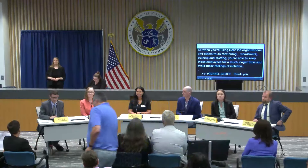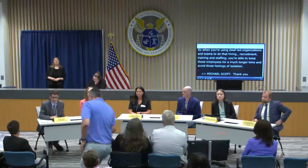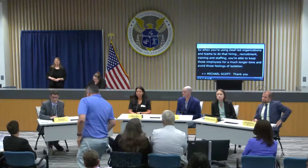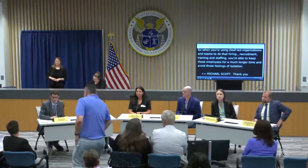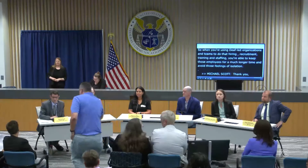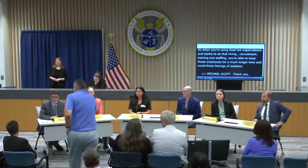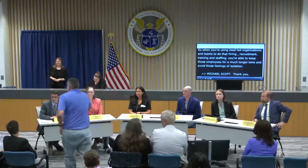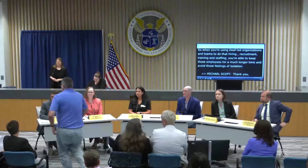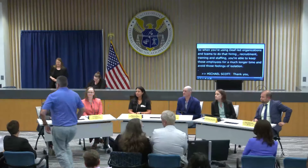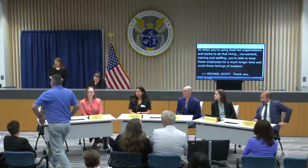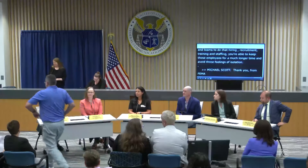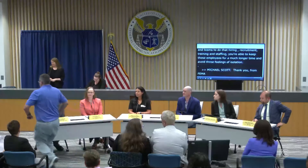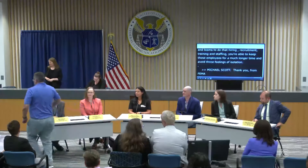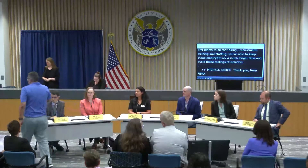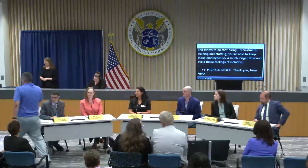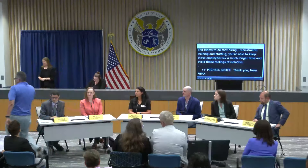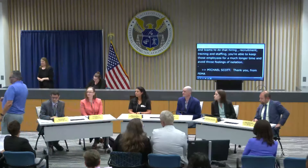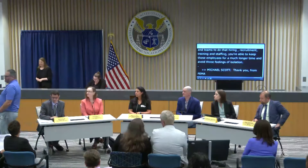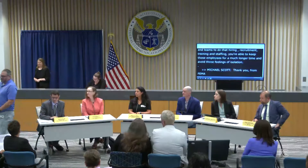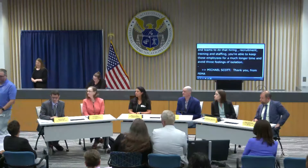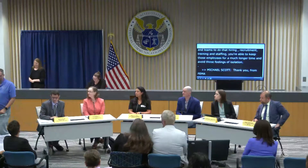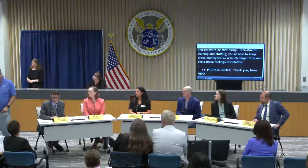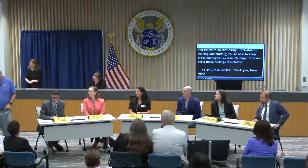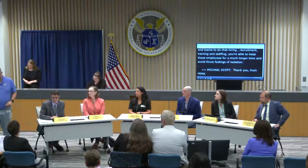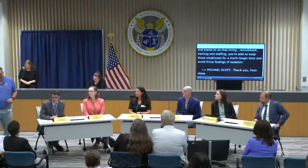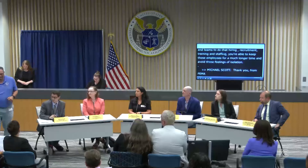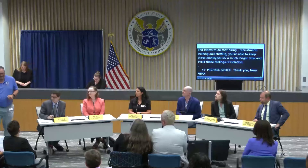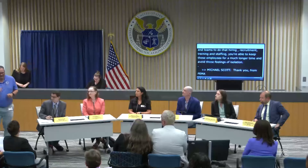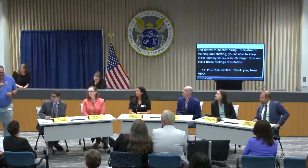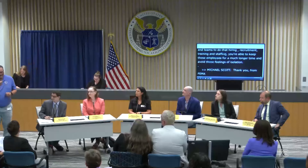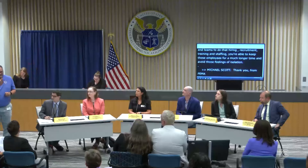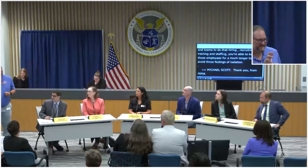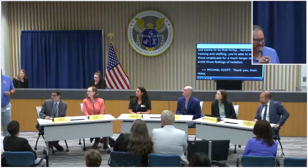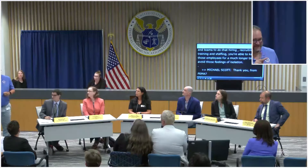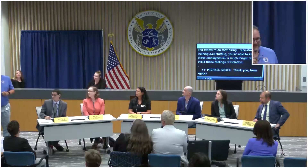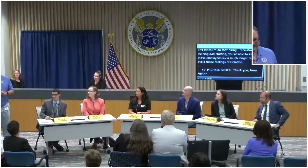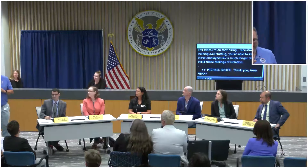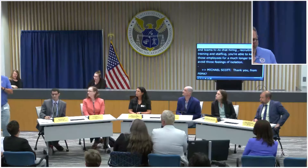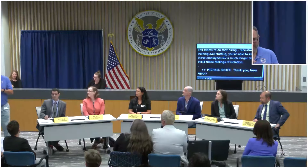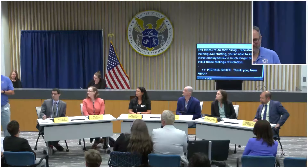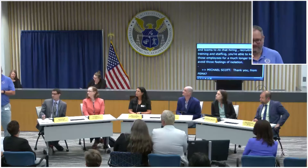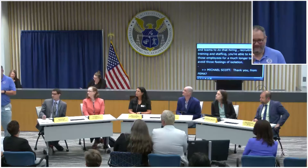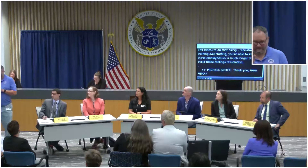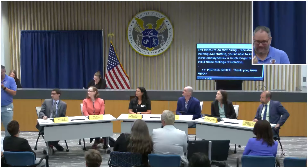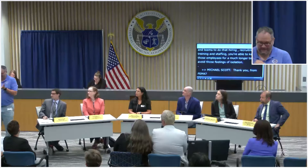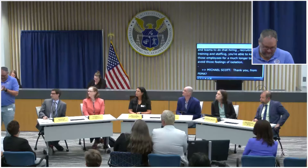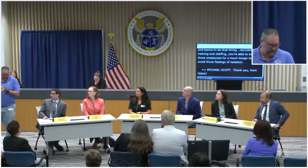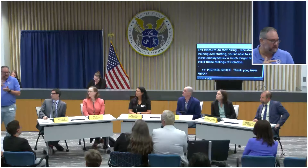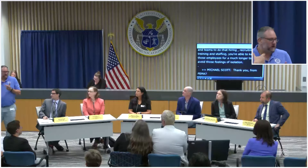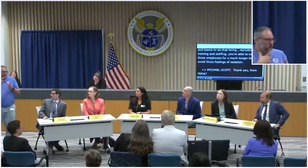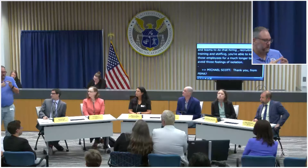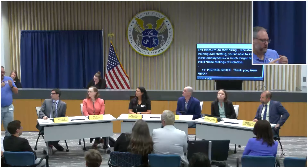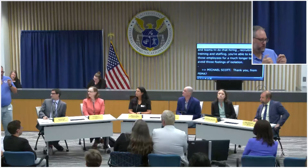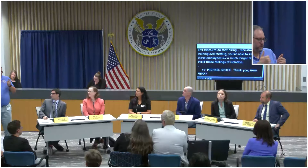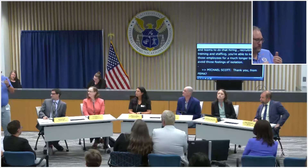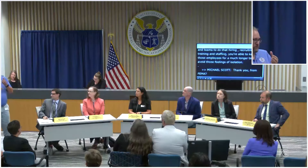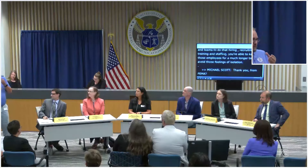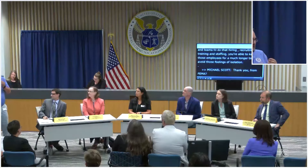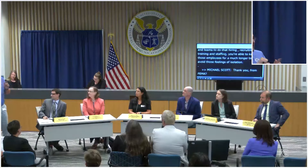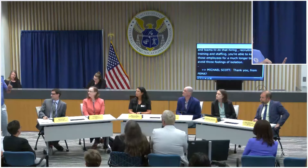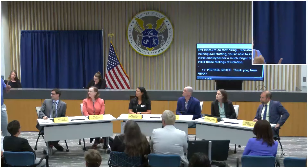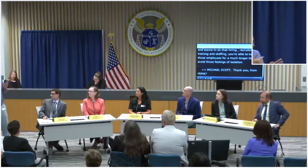THANK